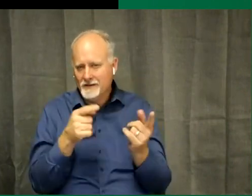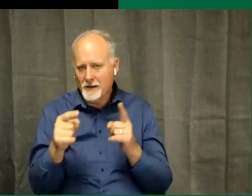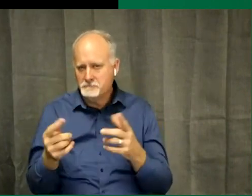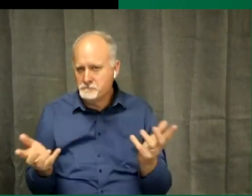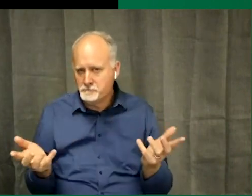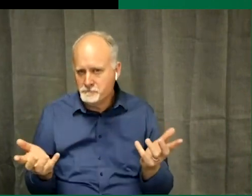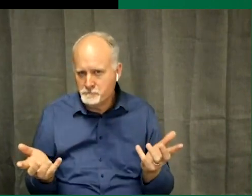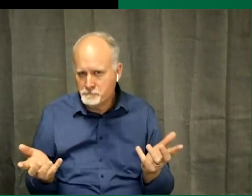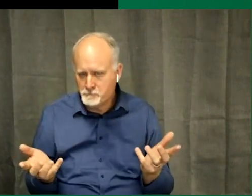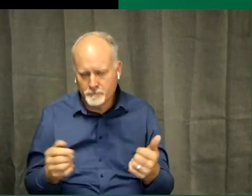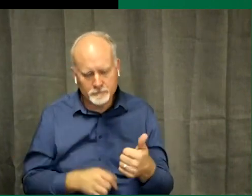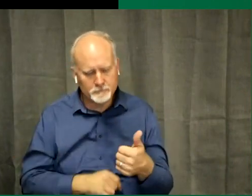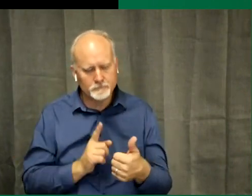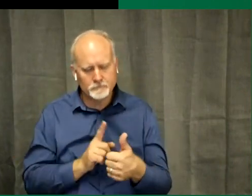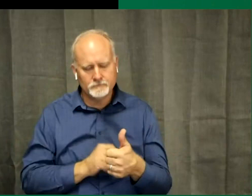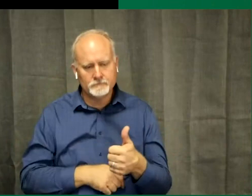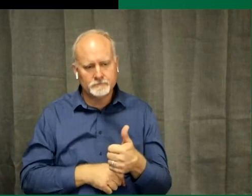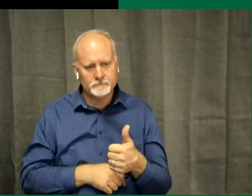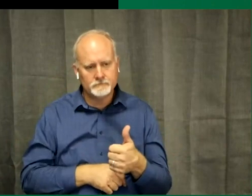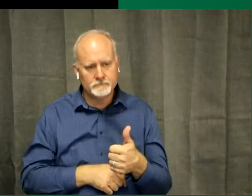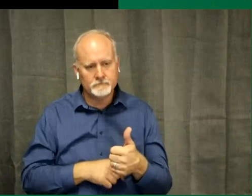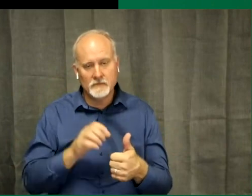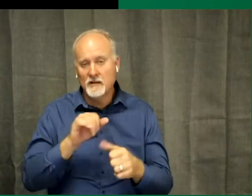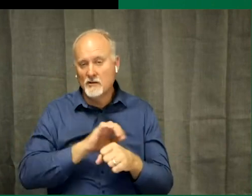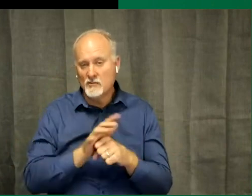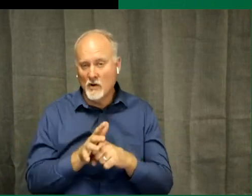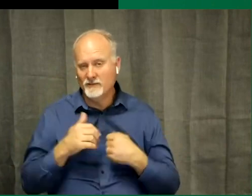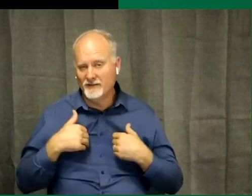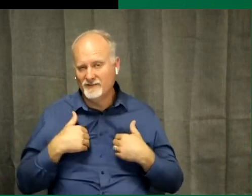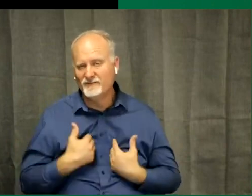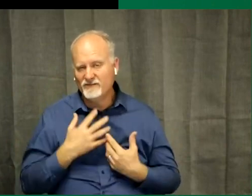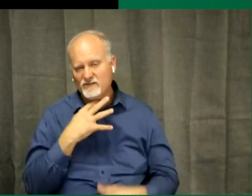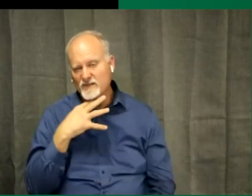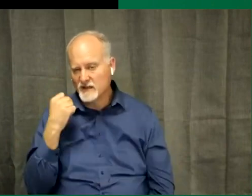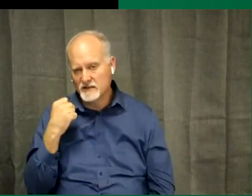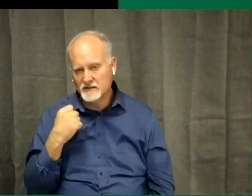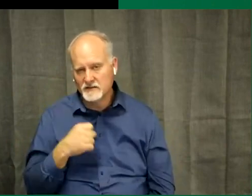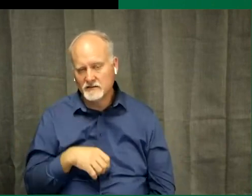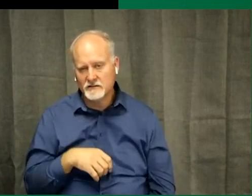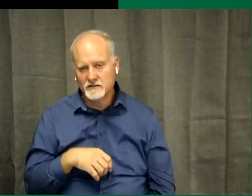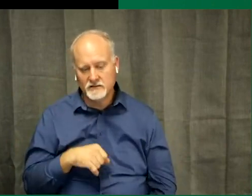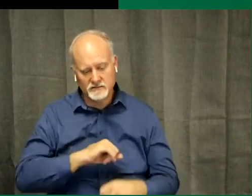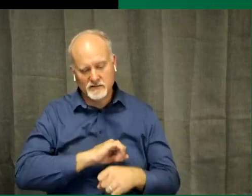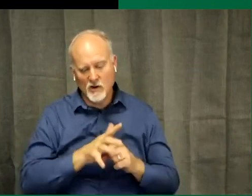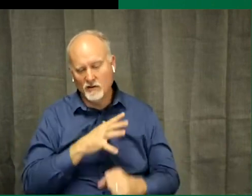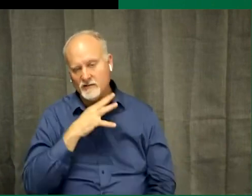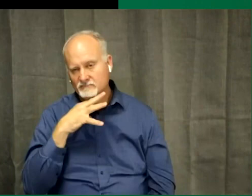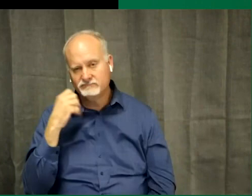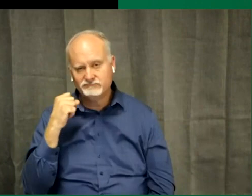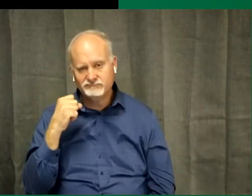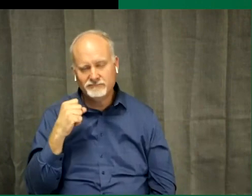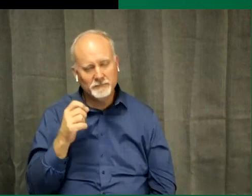first covid fatigue the community around us is just flat out tired of dealing with this they're